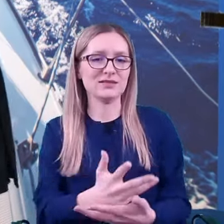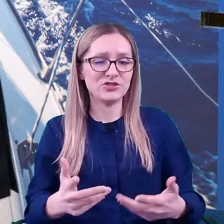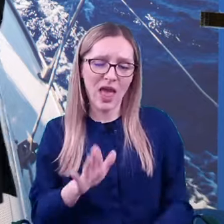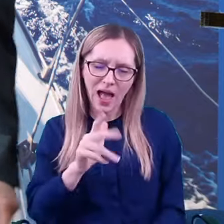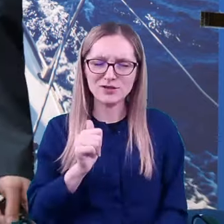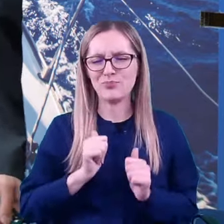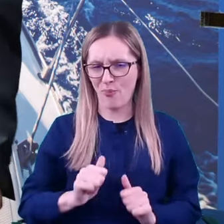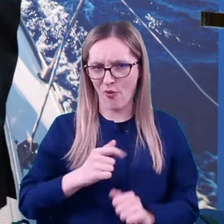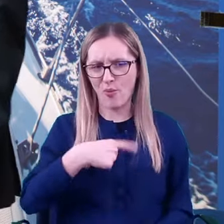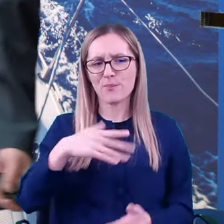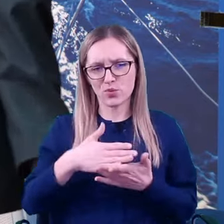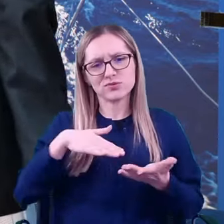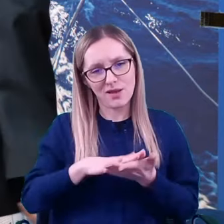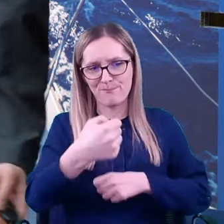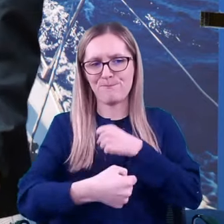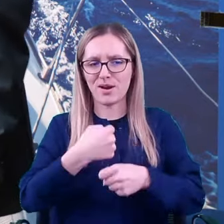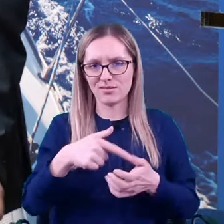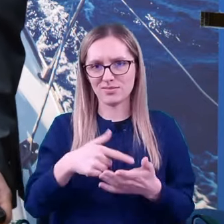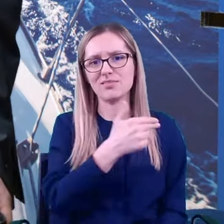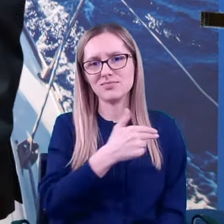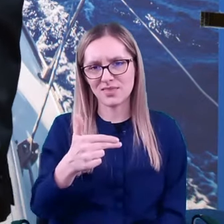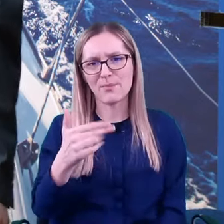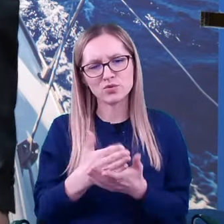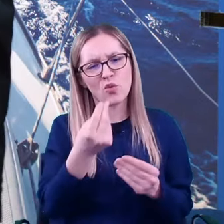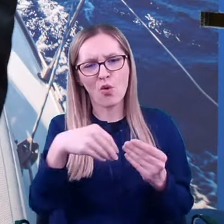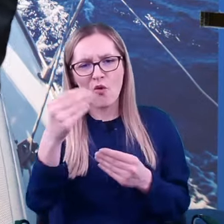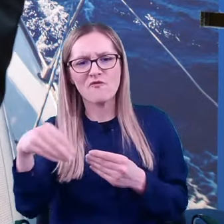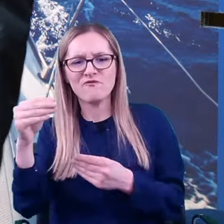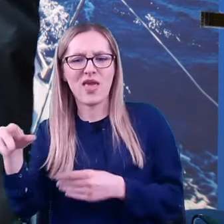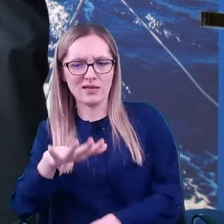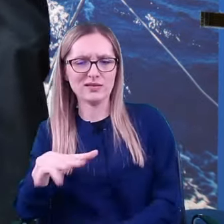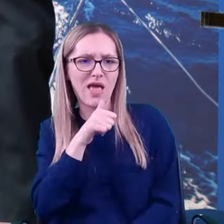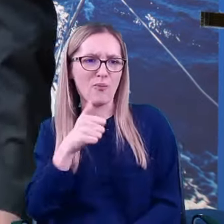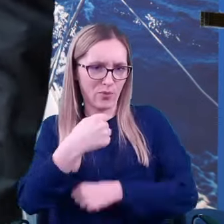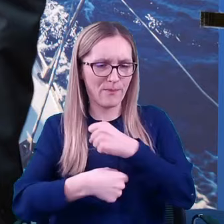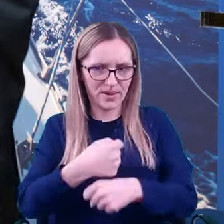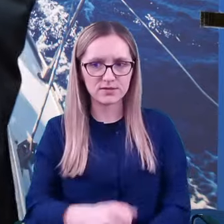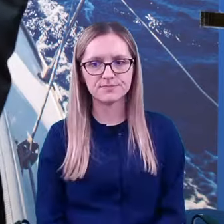as the electrolyzers we have in Europe are getting bigger by the day. Hydrogen has to be stored.